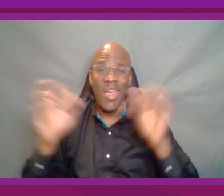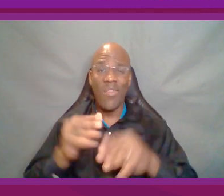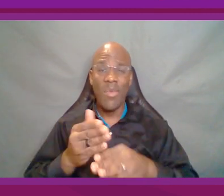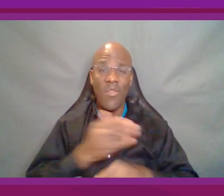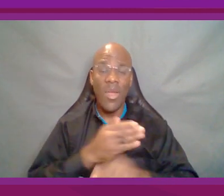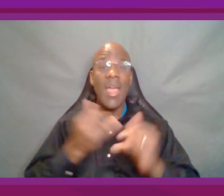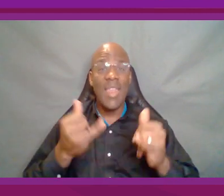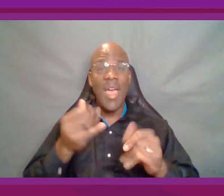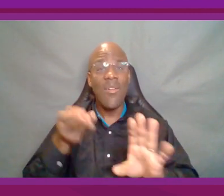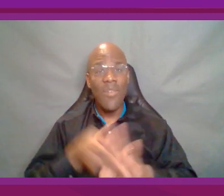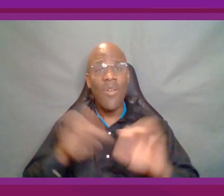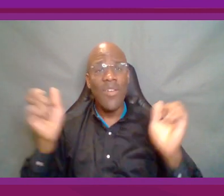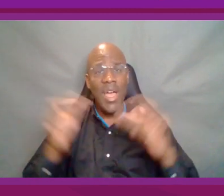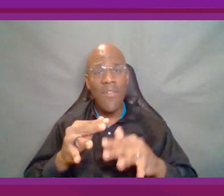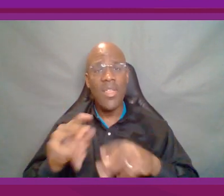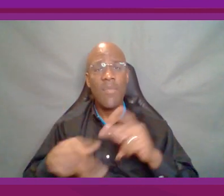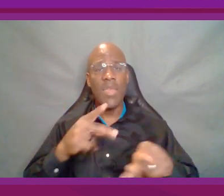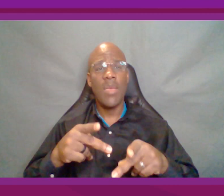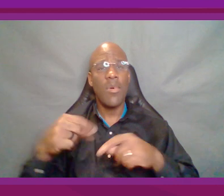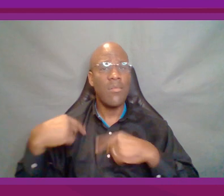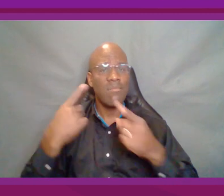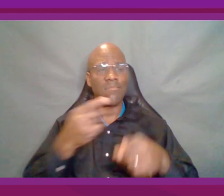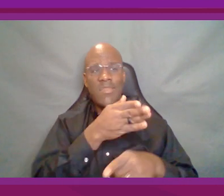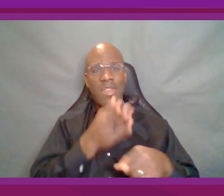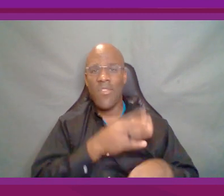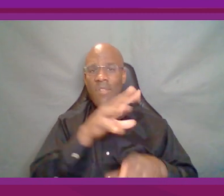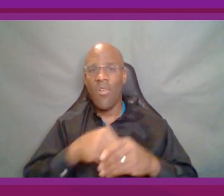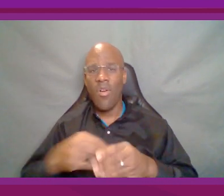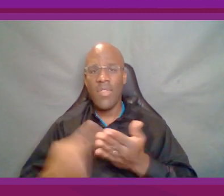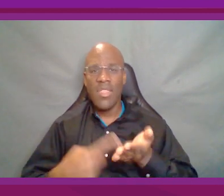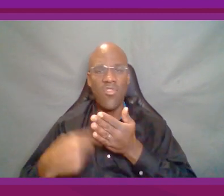people who were never part of a conversation suddenly had the opportunity to be present